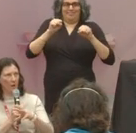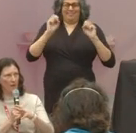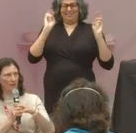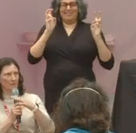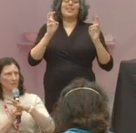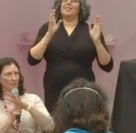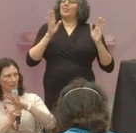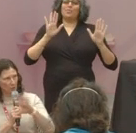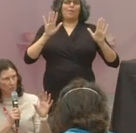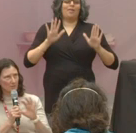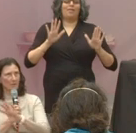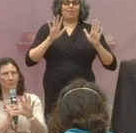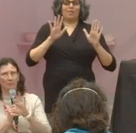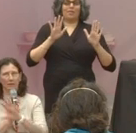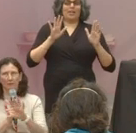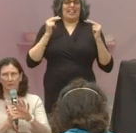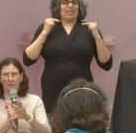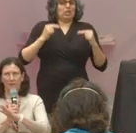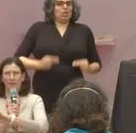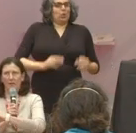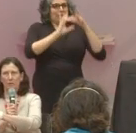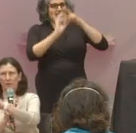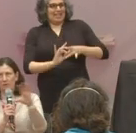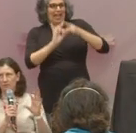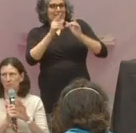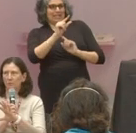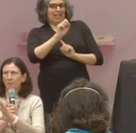way as a human scaled gallery. And that the curtain was pulled